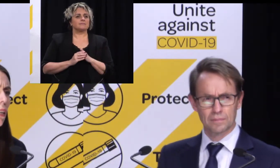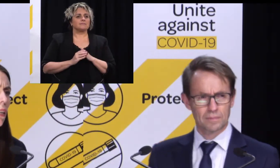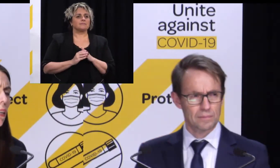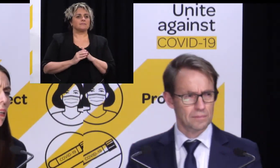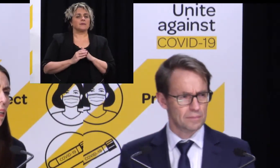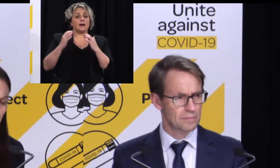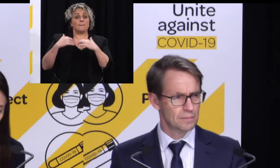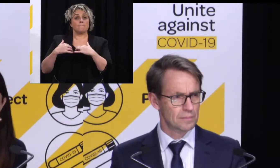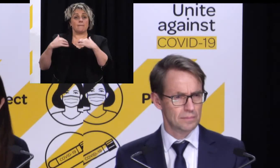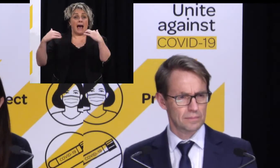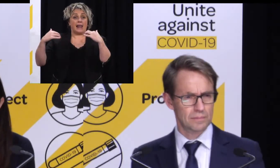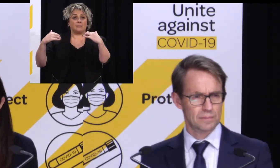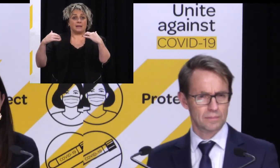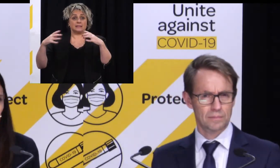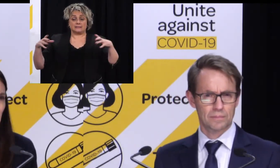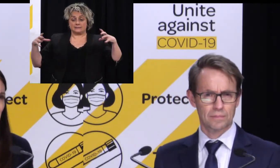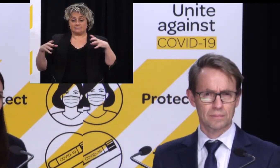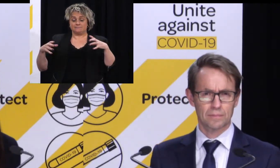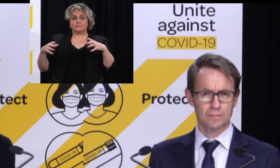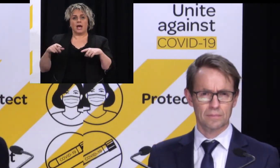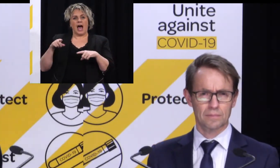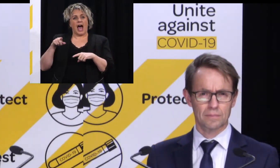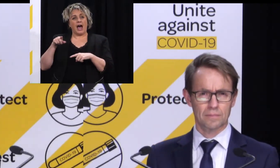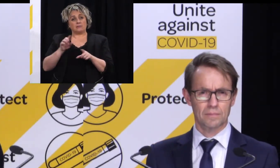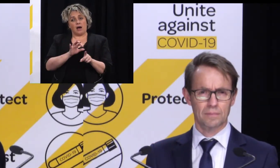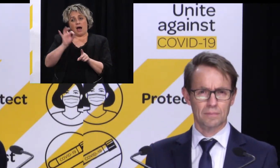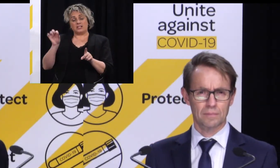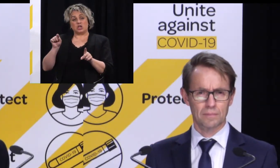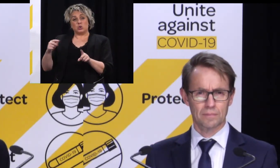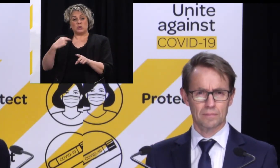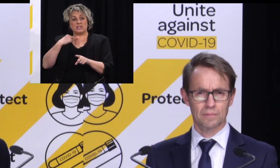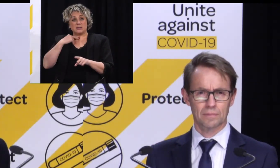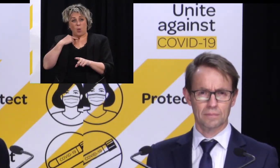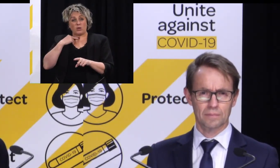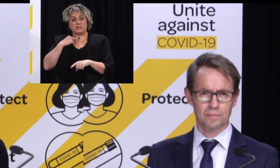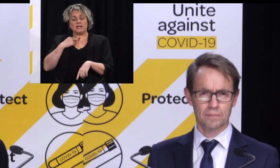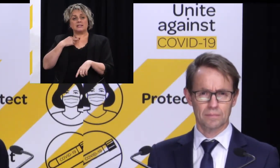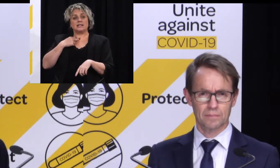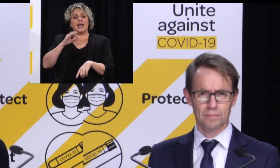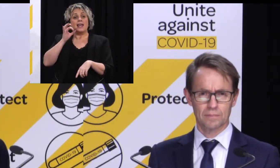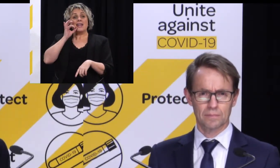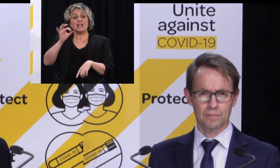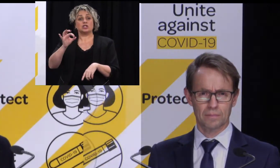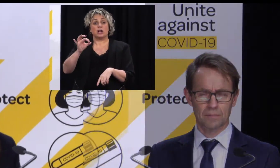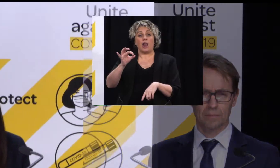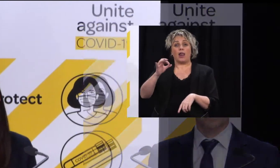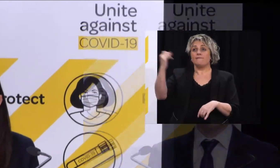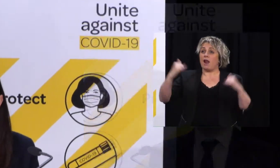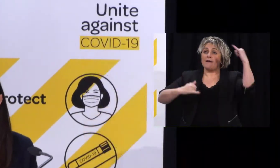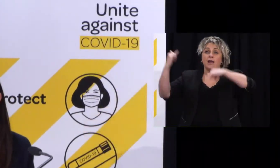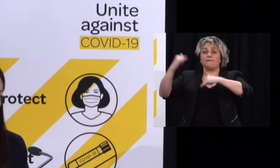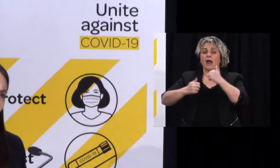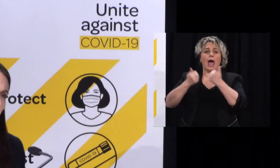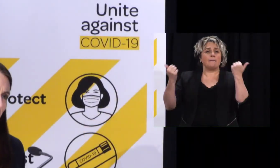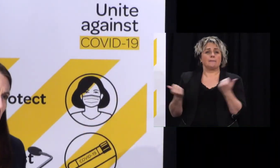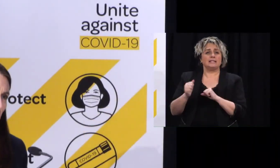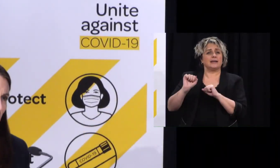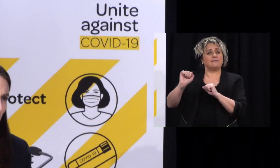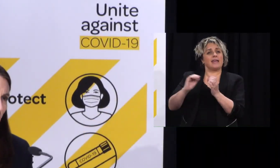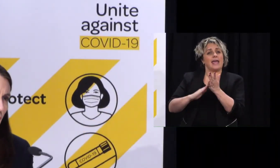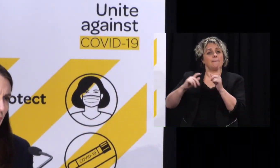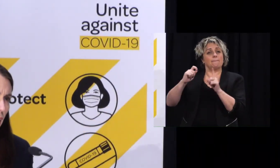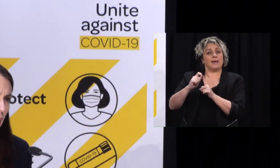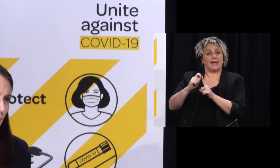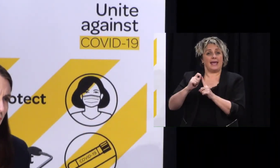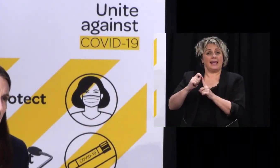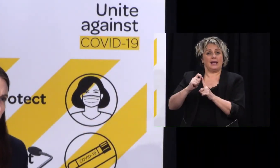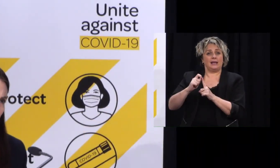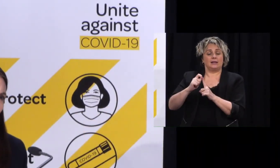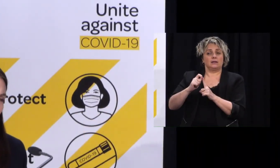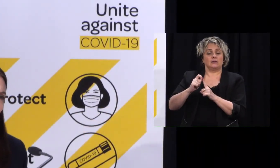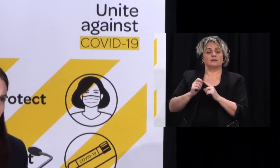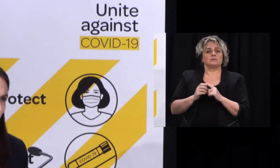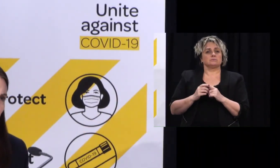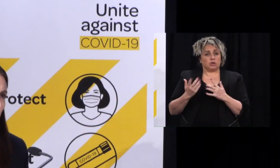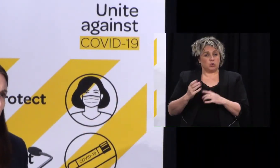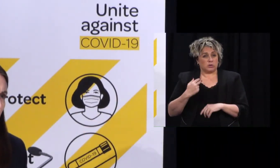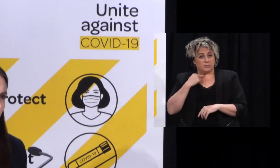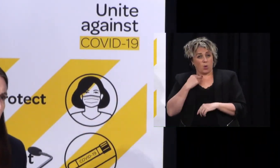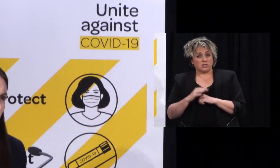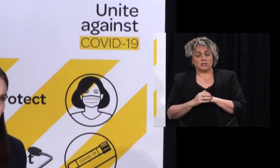residents in particular. I'll